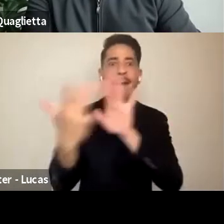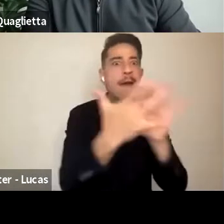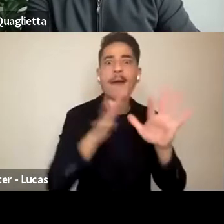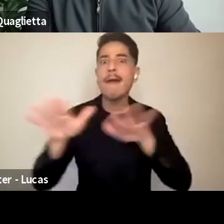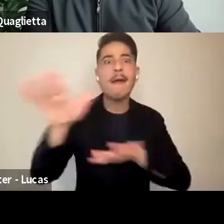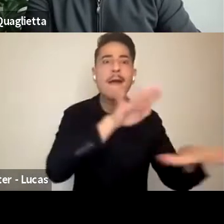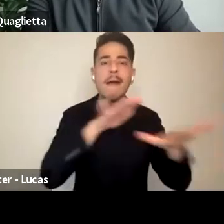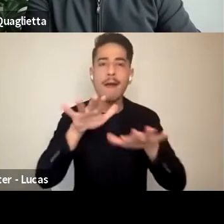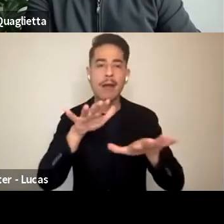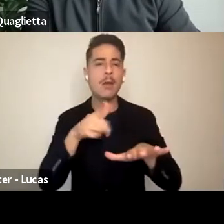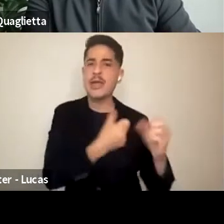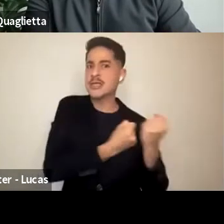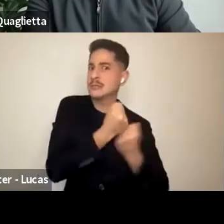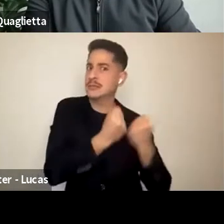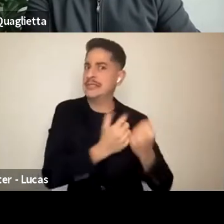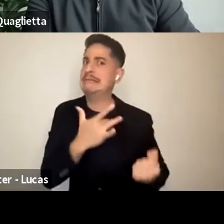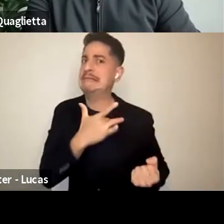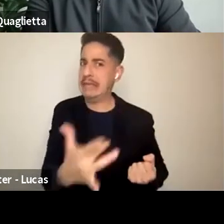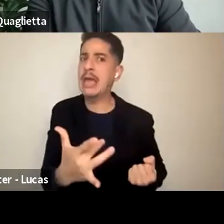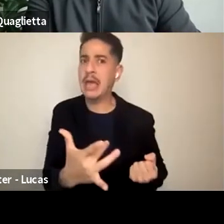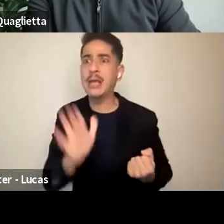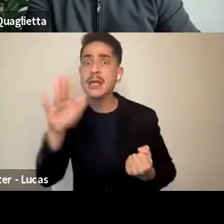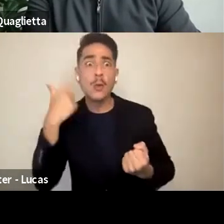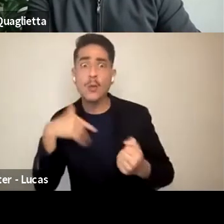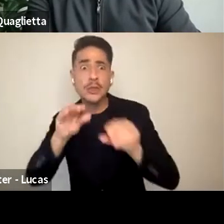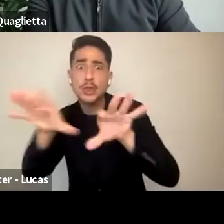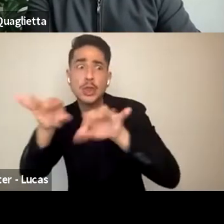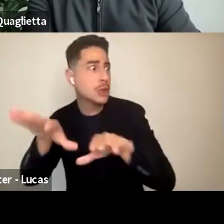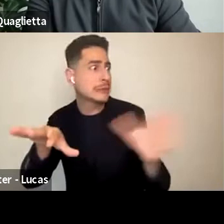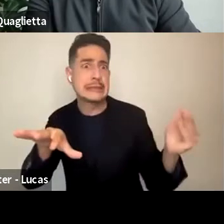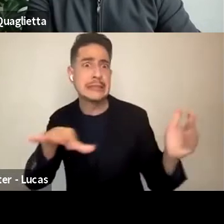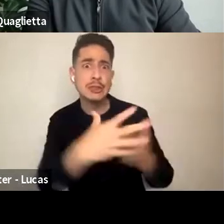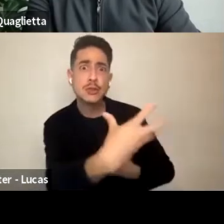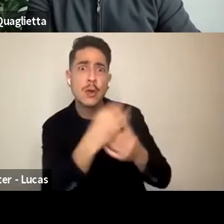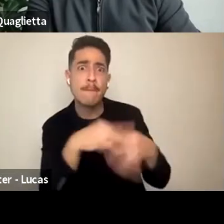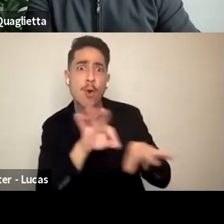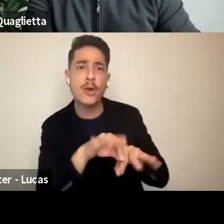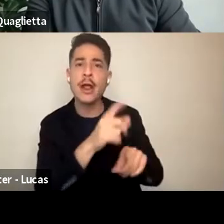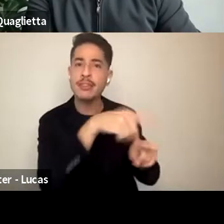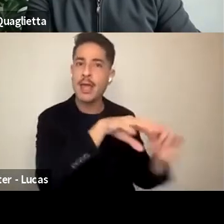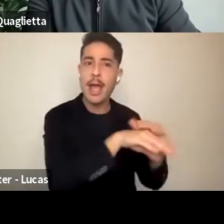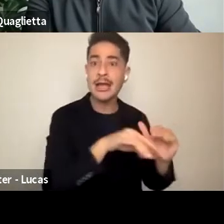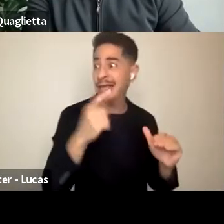other's back, like, Hey, this is going out, by the way, get in there. We're always trying to get in on what's going out.